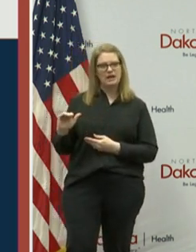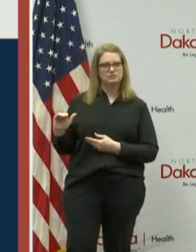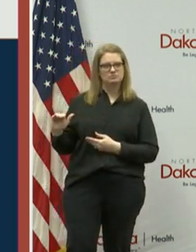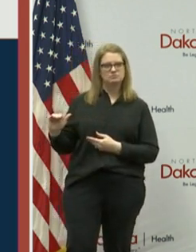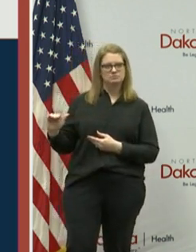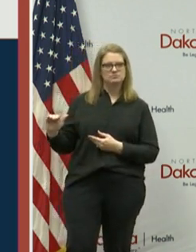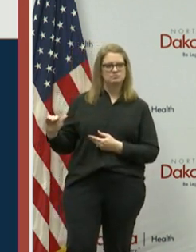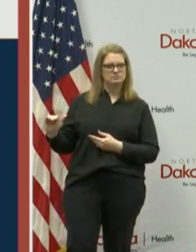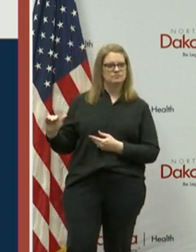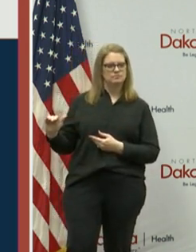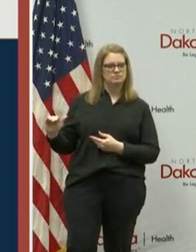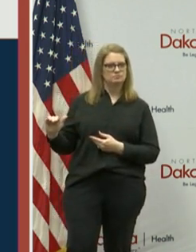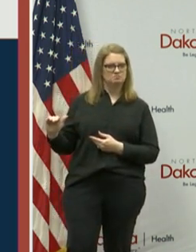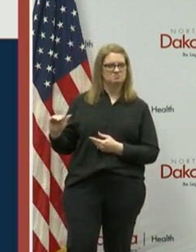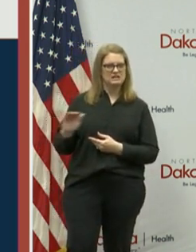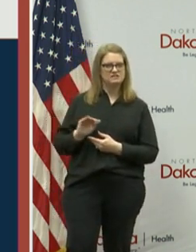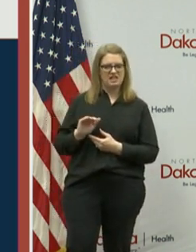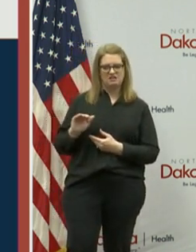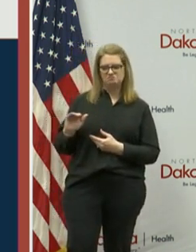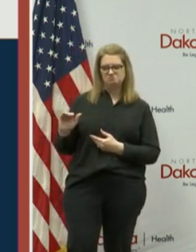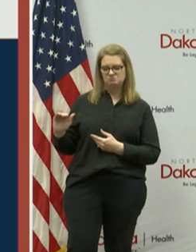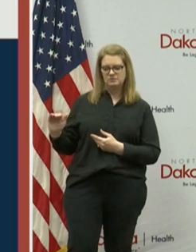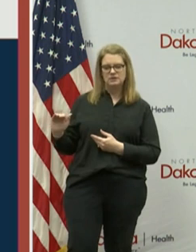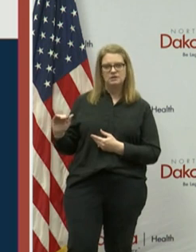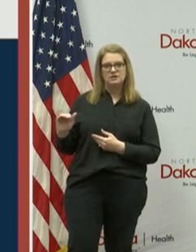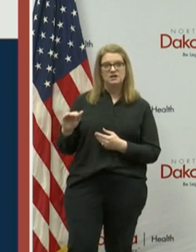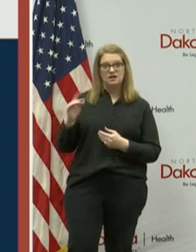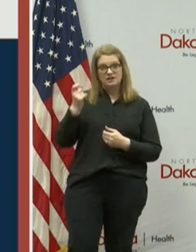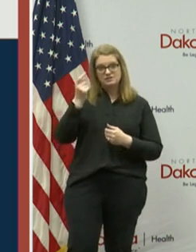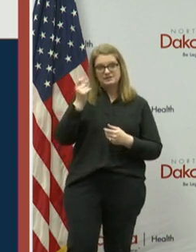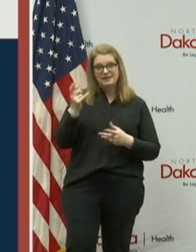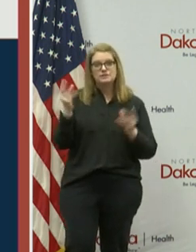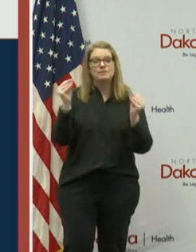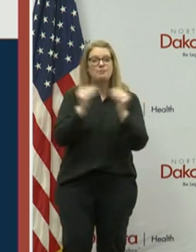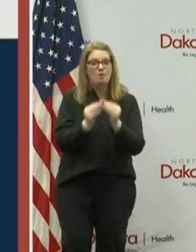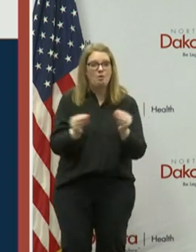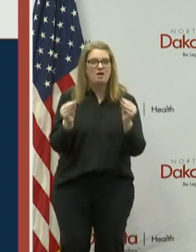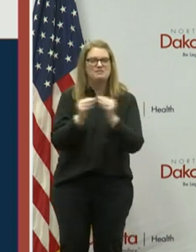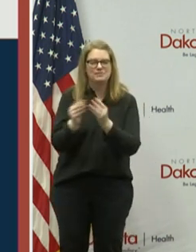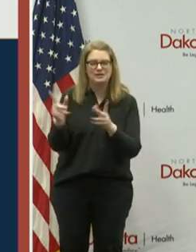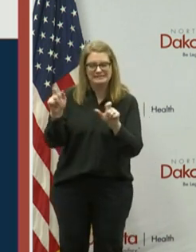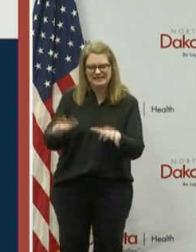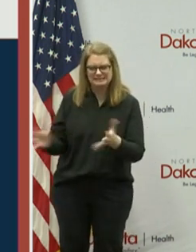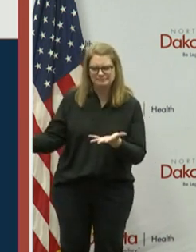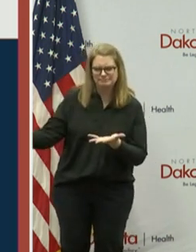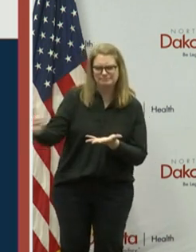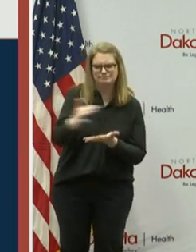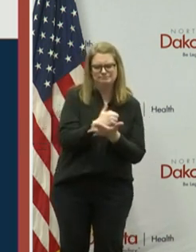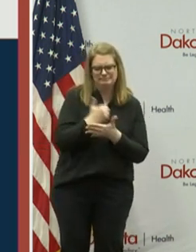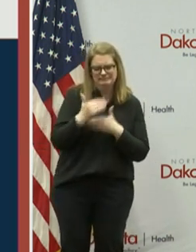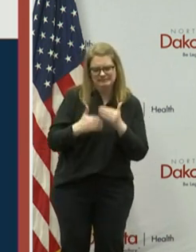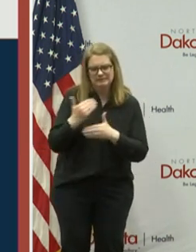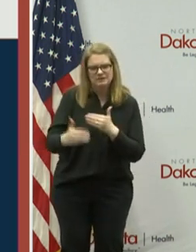WHERE WE'RE SEEING WE'RE IN LINE WITH THE 6.2% IS FLATTENED OUT AS WE CONTINUE TO DO MORE AND